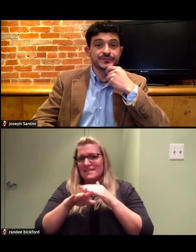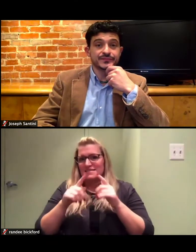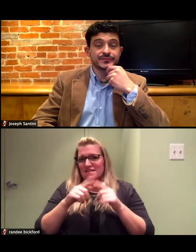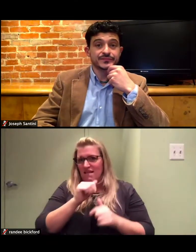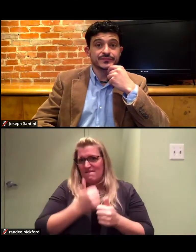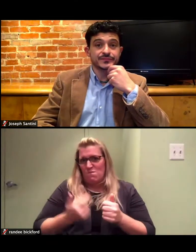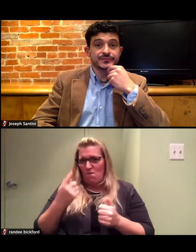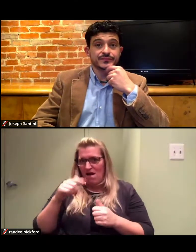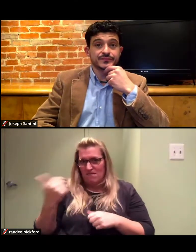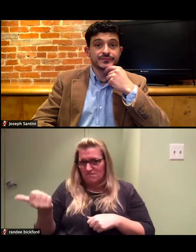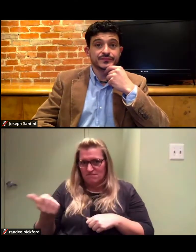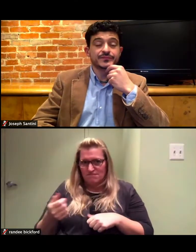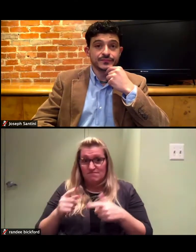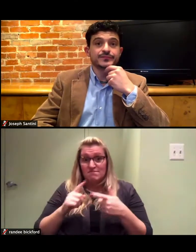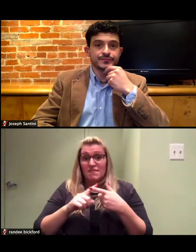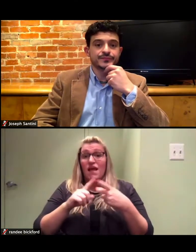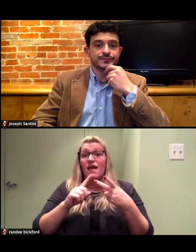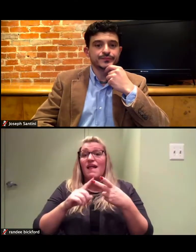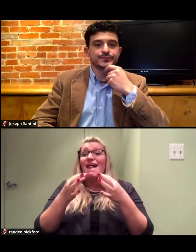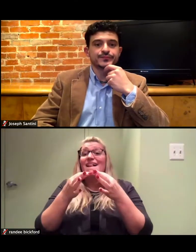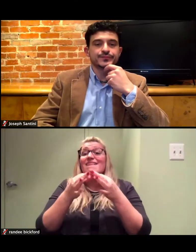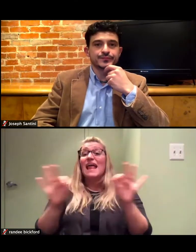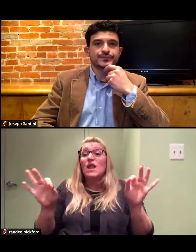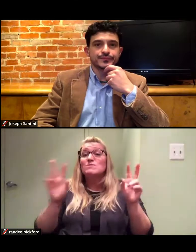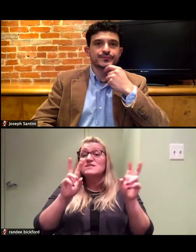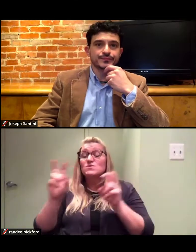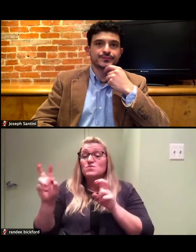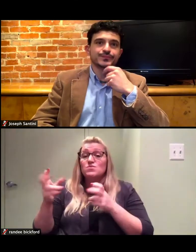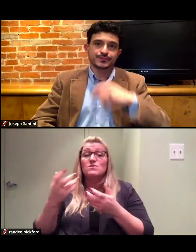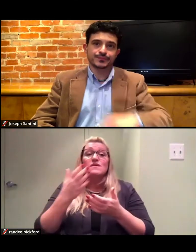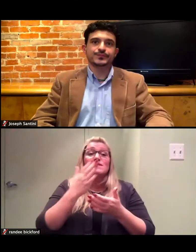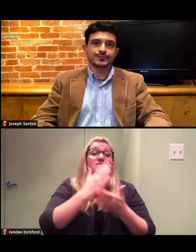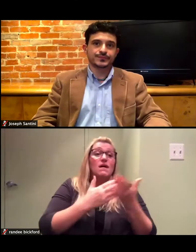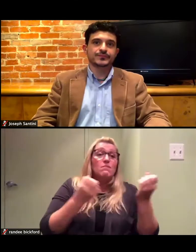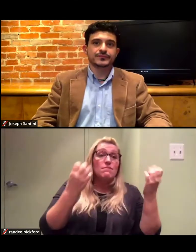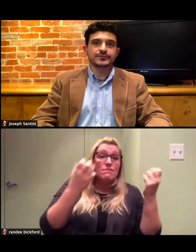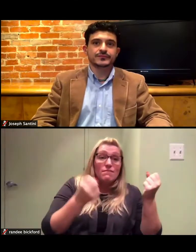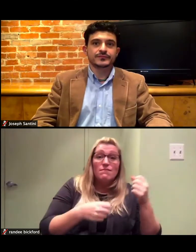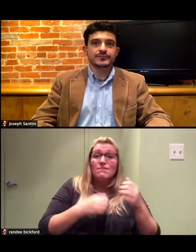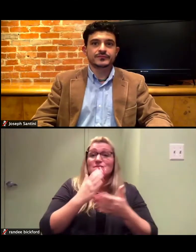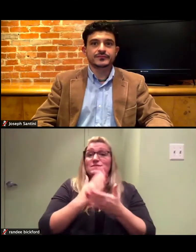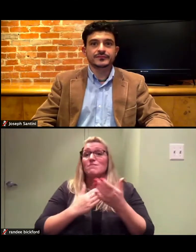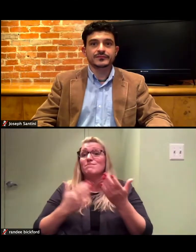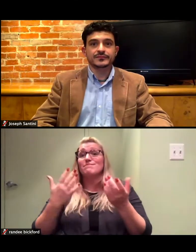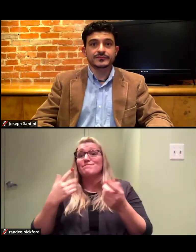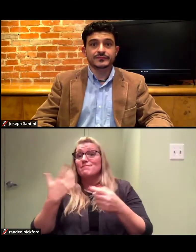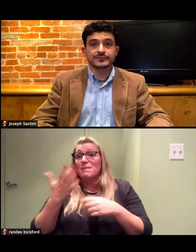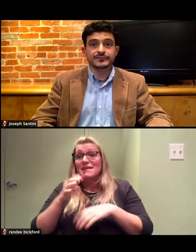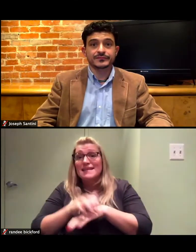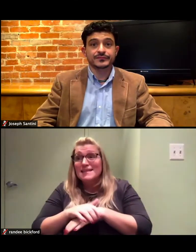because they often don't have equal access. They don't have the same access that everyone else has. There are some language issues.